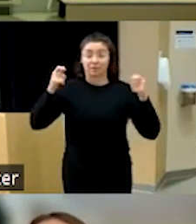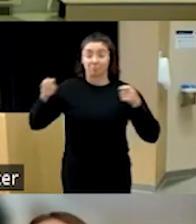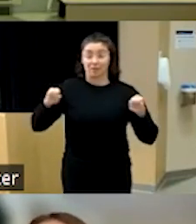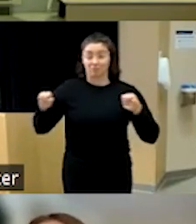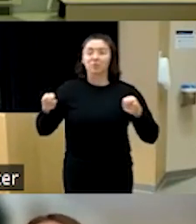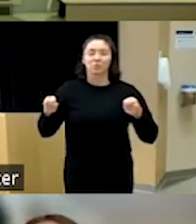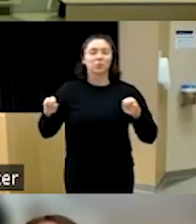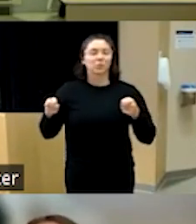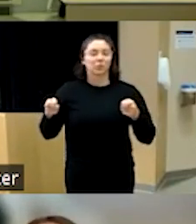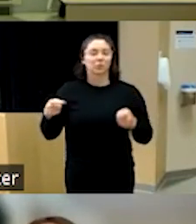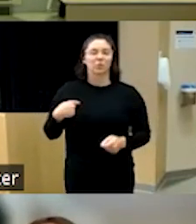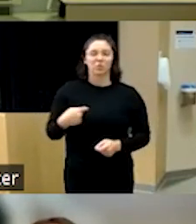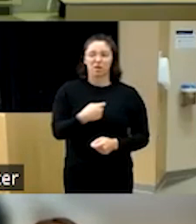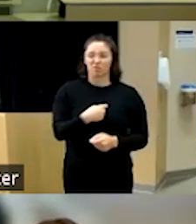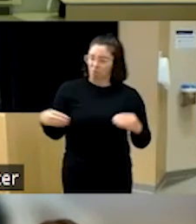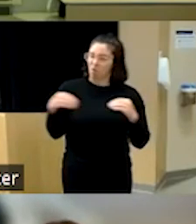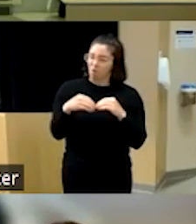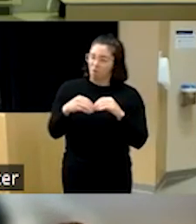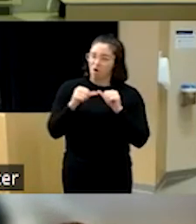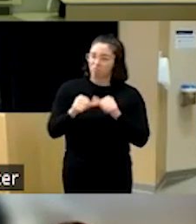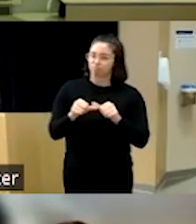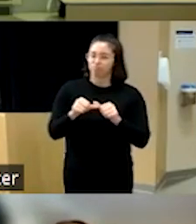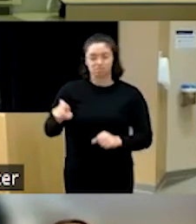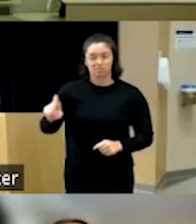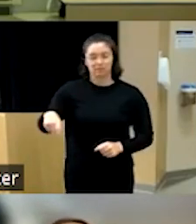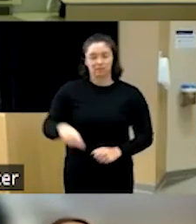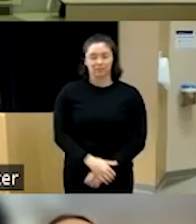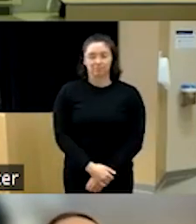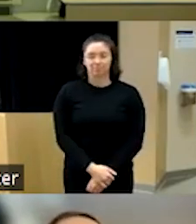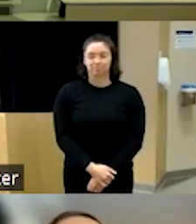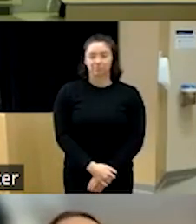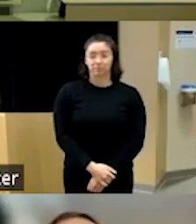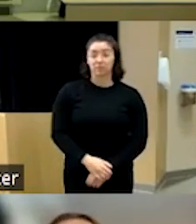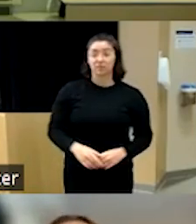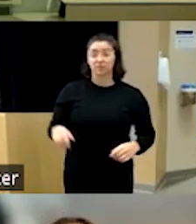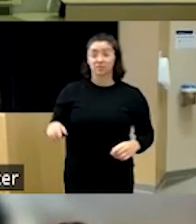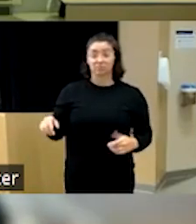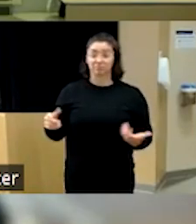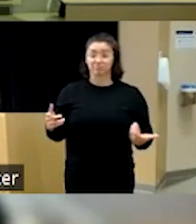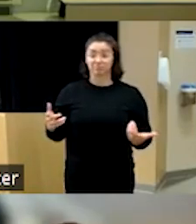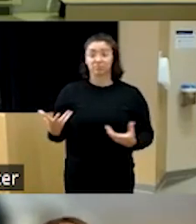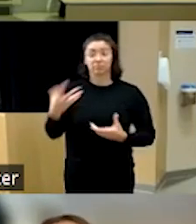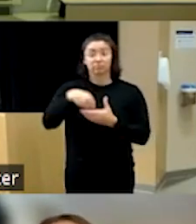we have to do even more in the future um we we definitely I mean as part of our programs and I